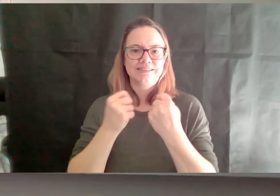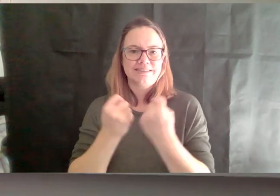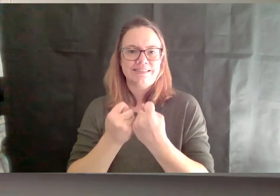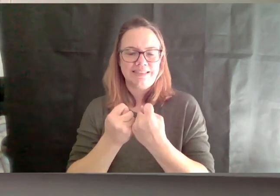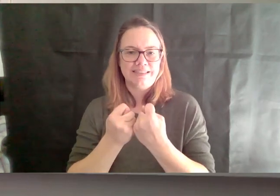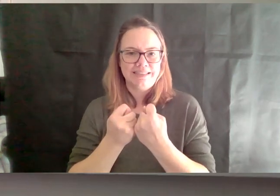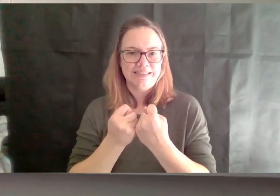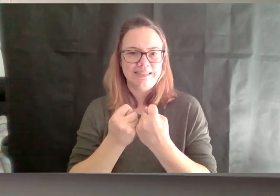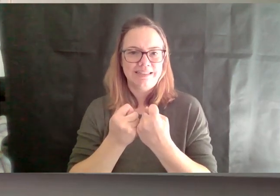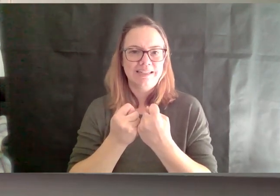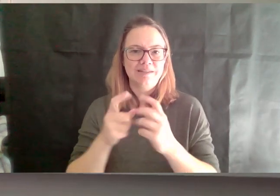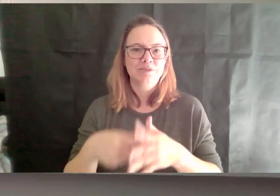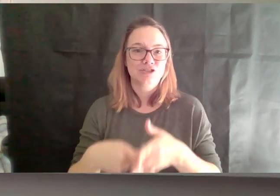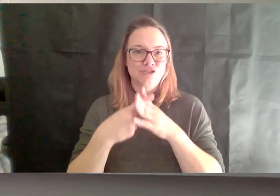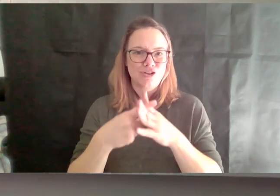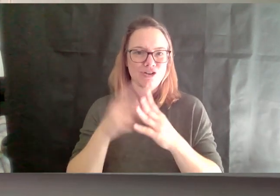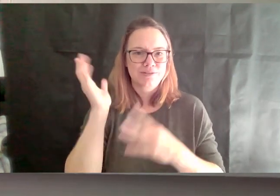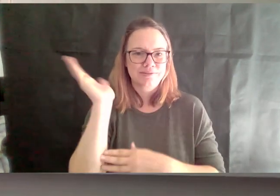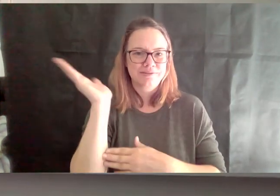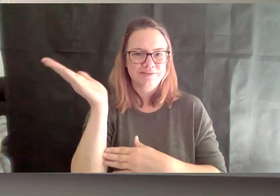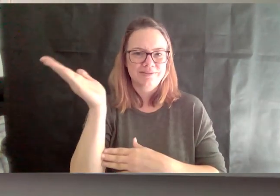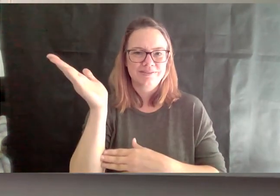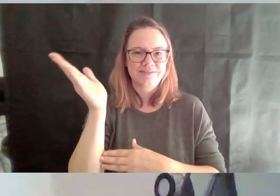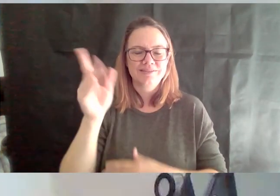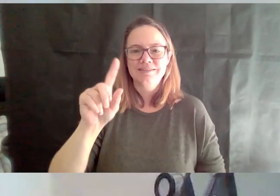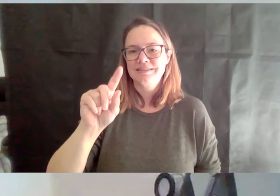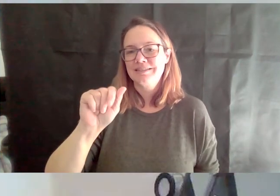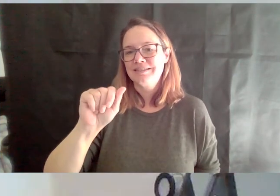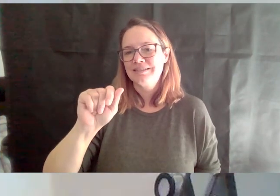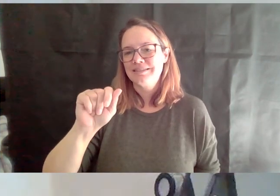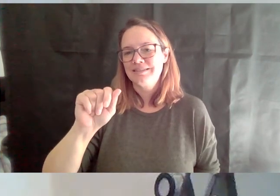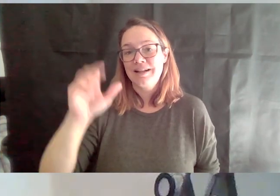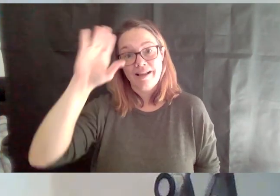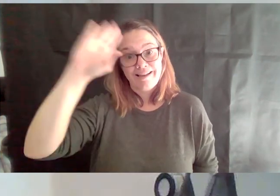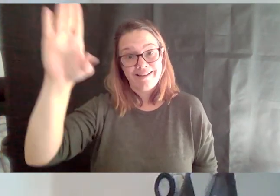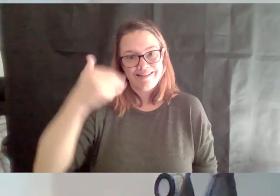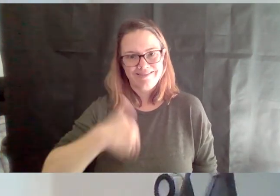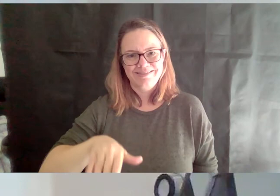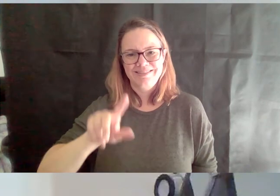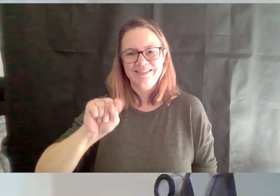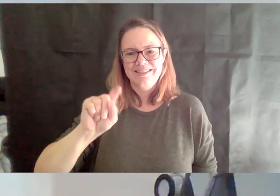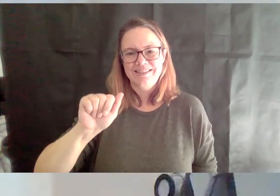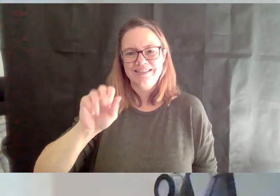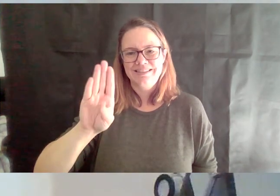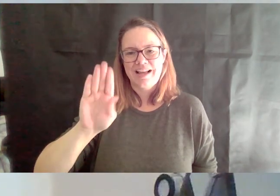And so I'll introduce Tabitha Santana. Hi. I'm Tabitha Santana.